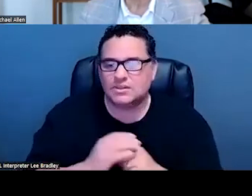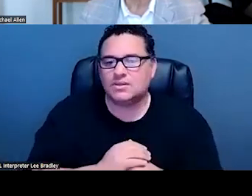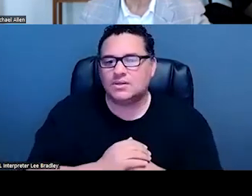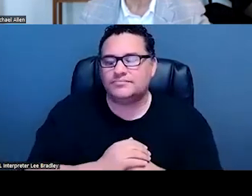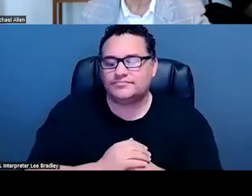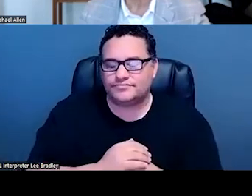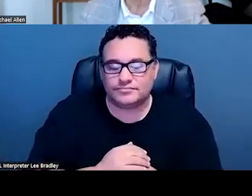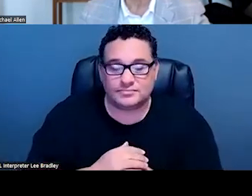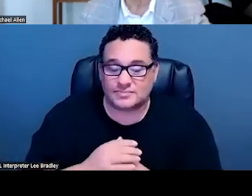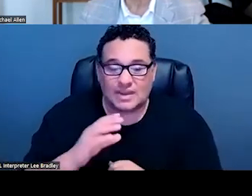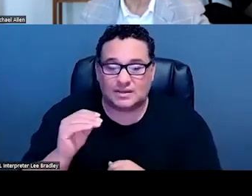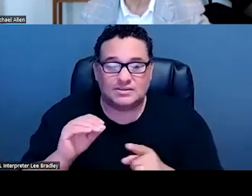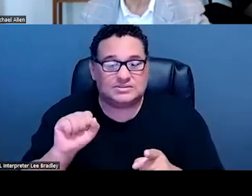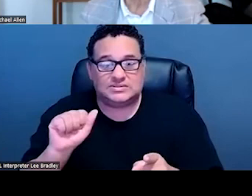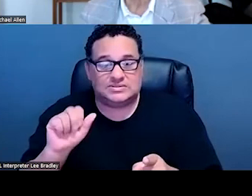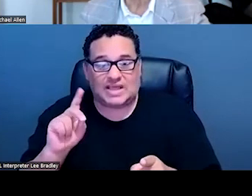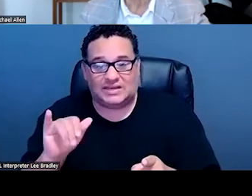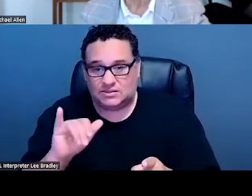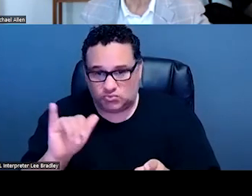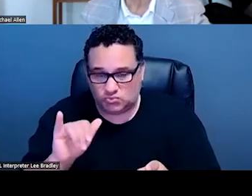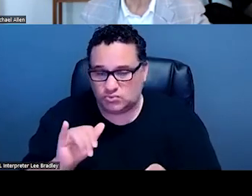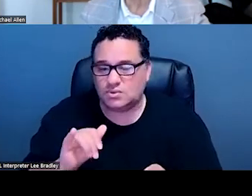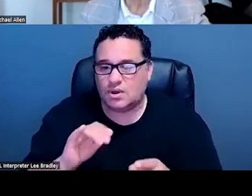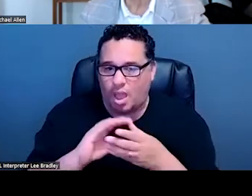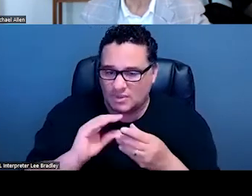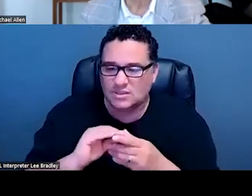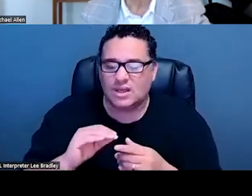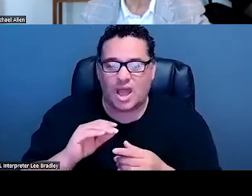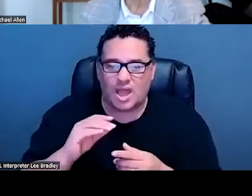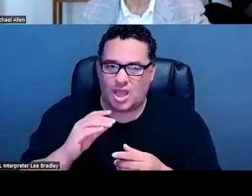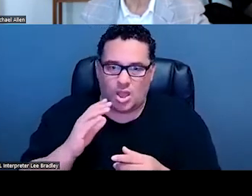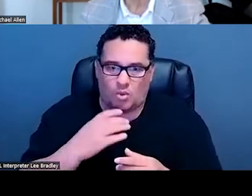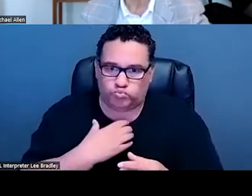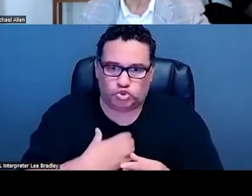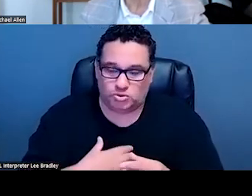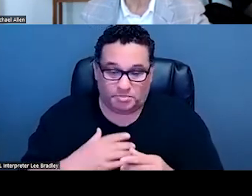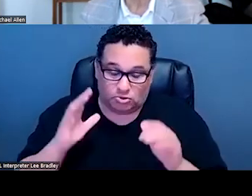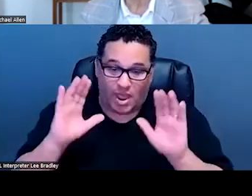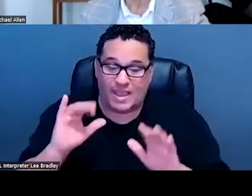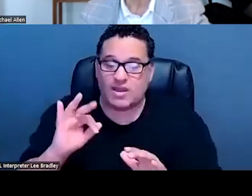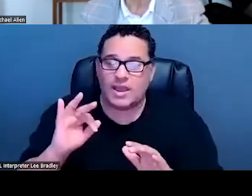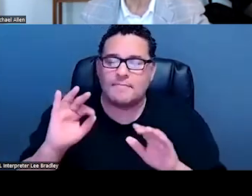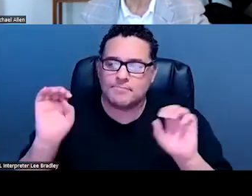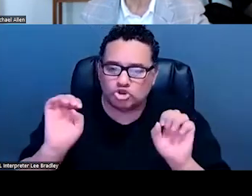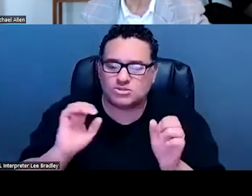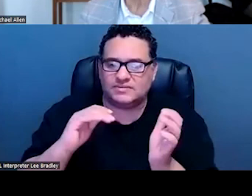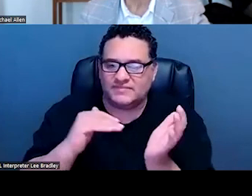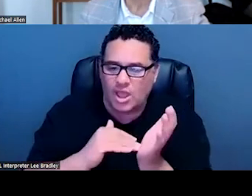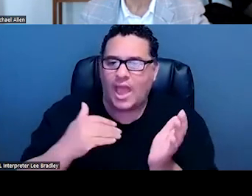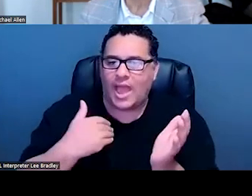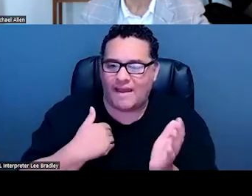TOO, IT WOULD BE GREAT IF EMERGENCY PHYSICIANS HAD ACCESS TO THE, TO THE, MENTAL EXPERTISE